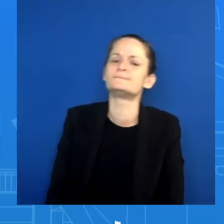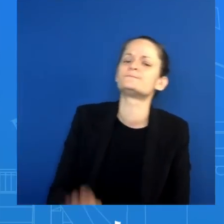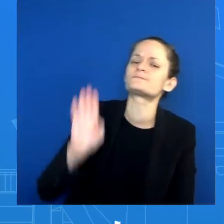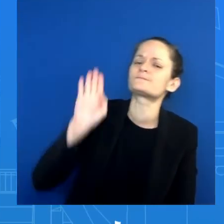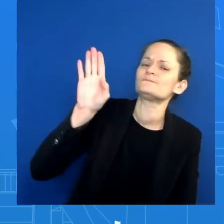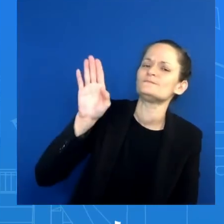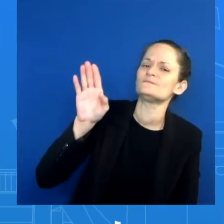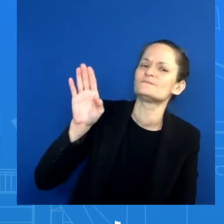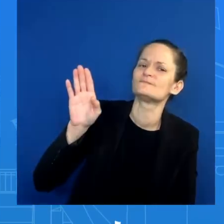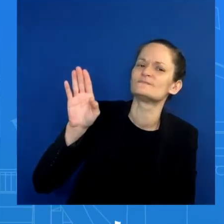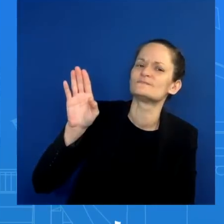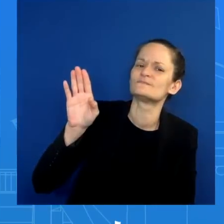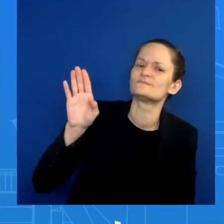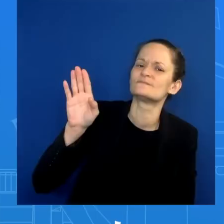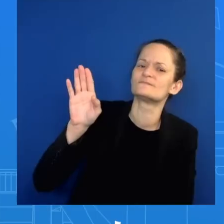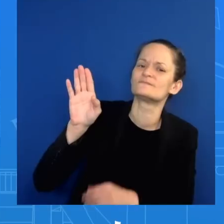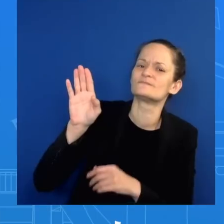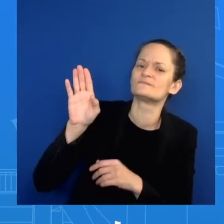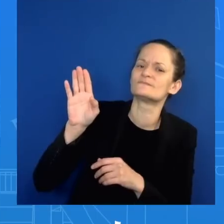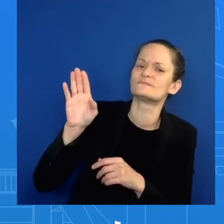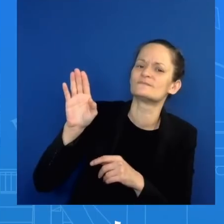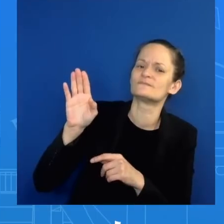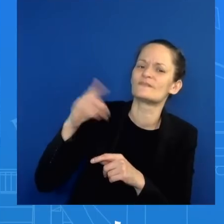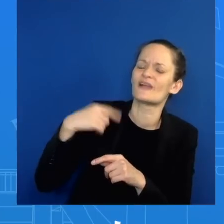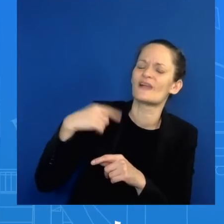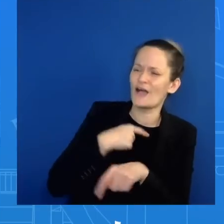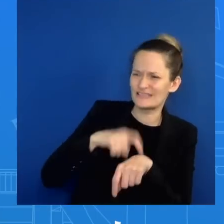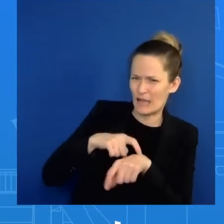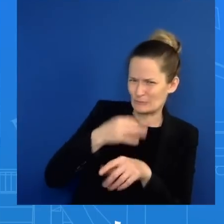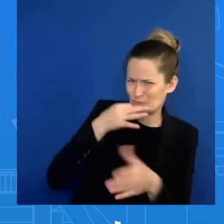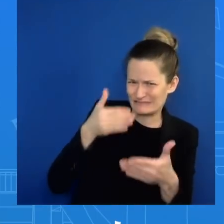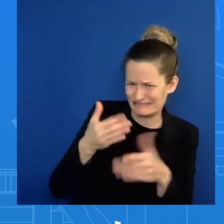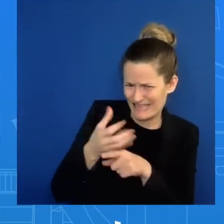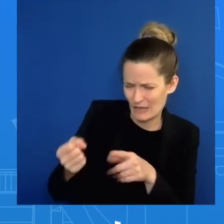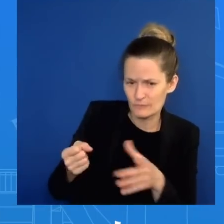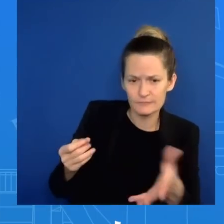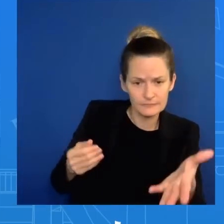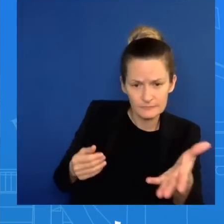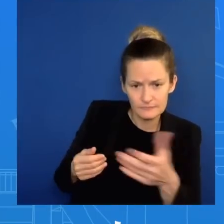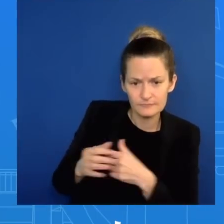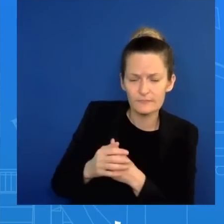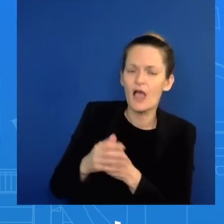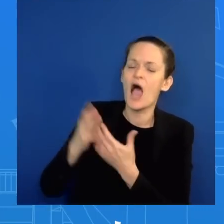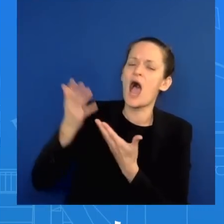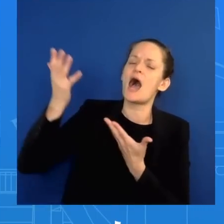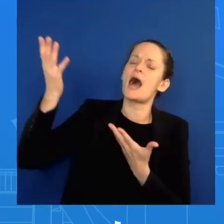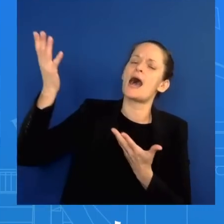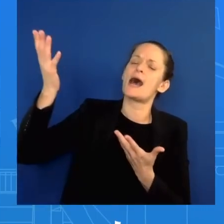though, that it you know, it takes money from the broader taxpayers, mostly meant for workers who didn't go to college to subsidize education,